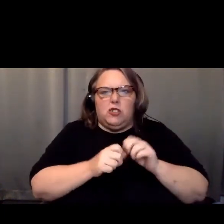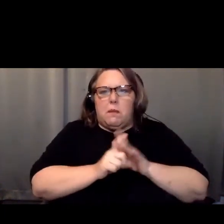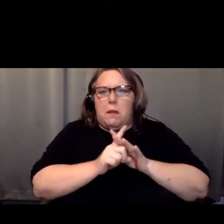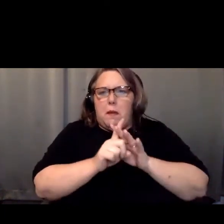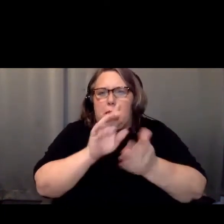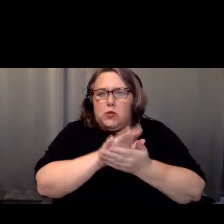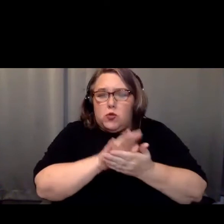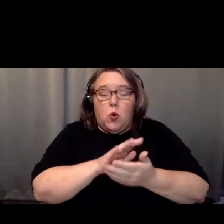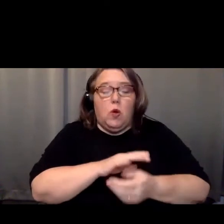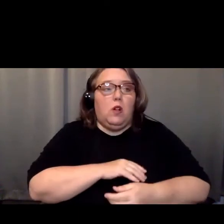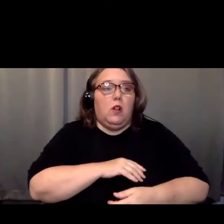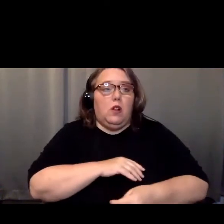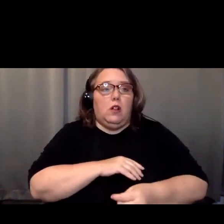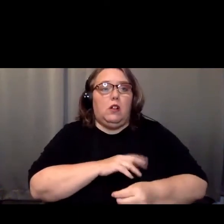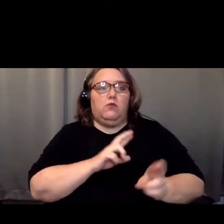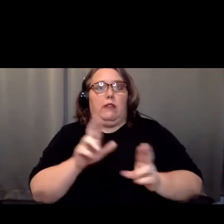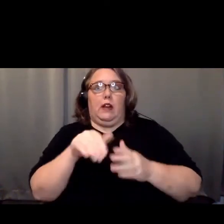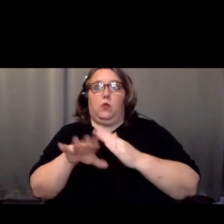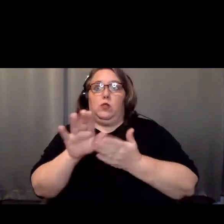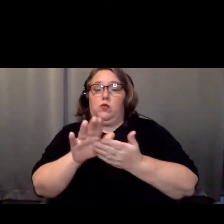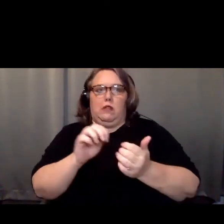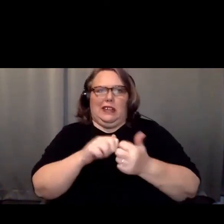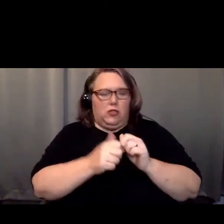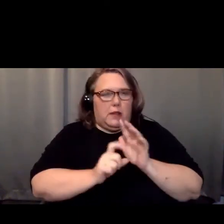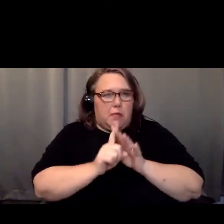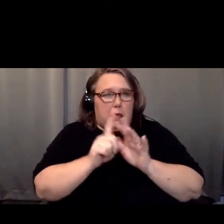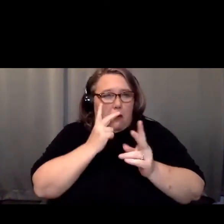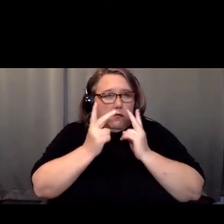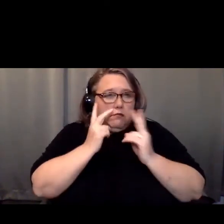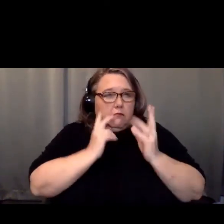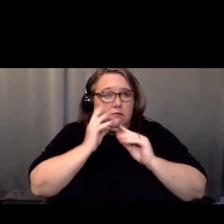or about to go into school, these are just some things